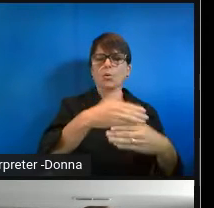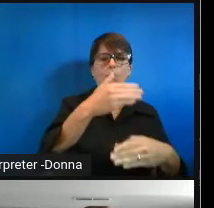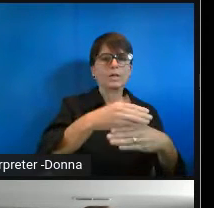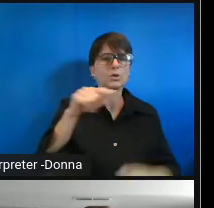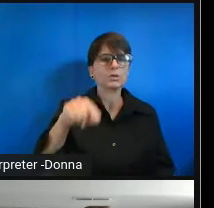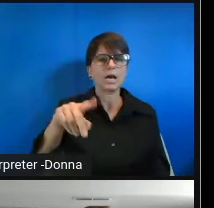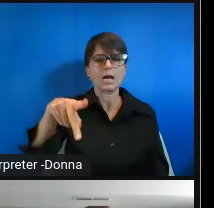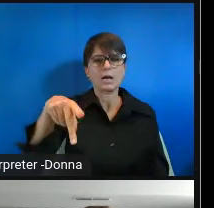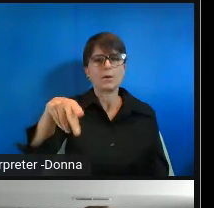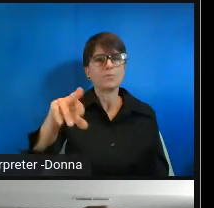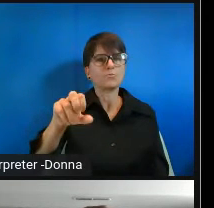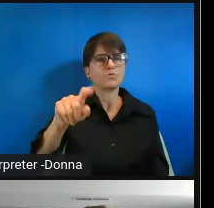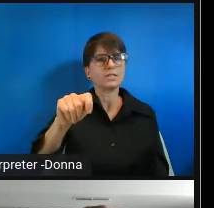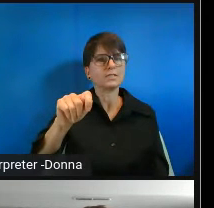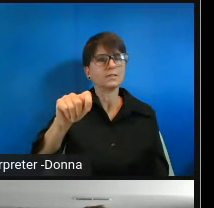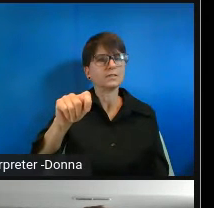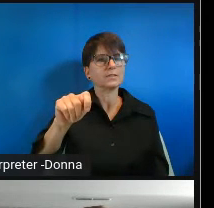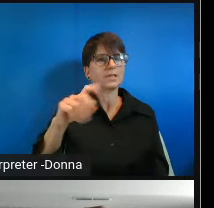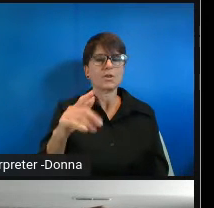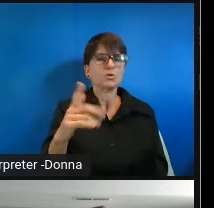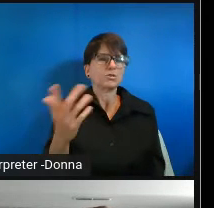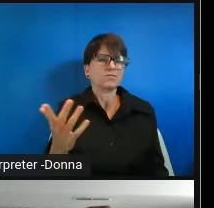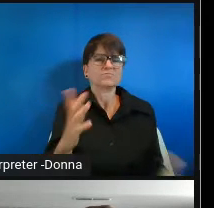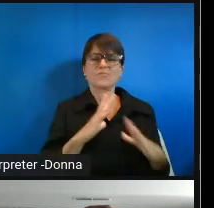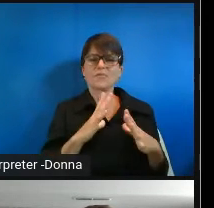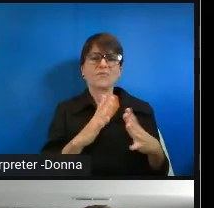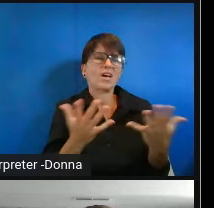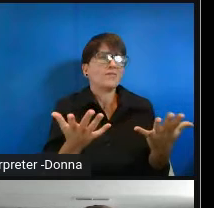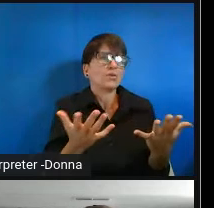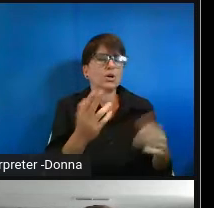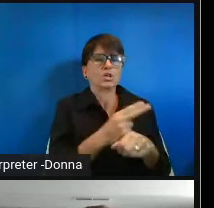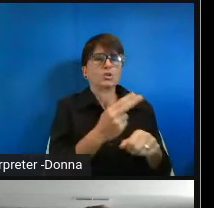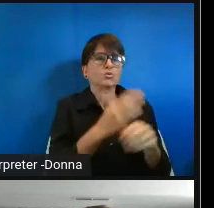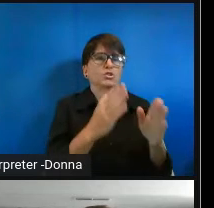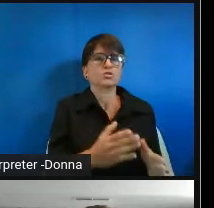Again, these are fine and dandy for allowing the users to interface directly with the browser.